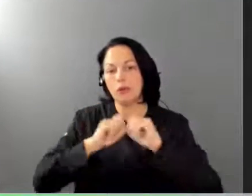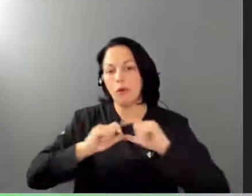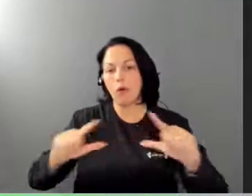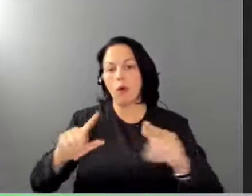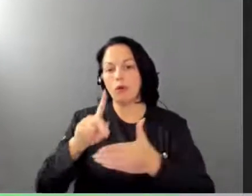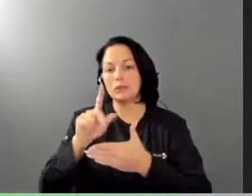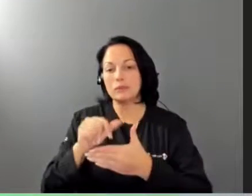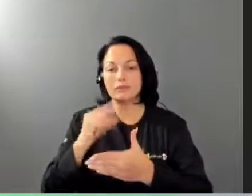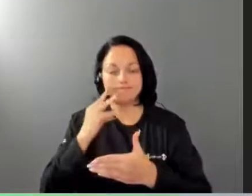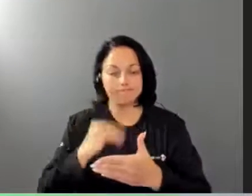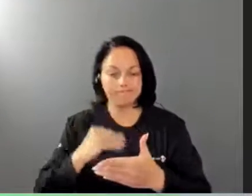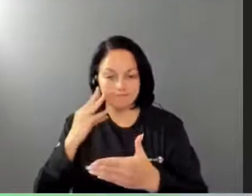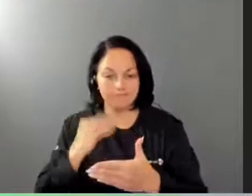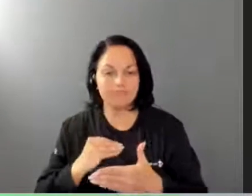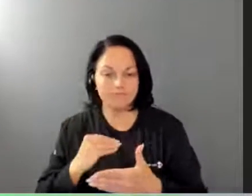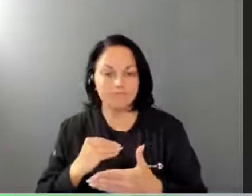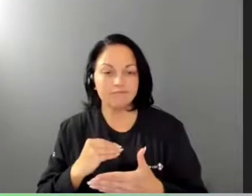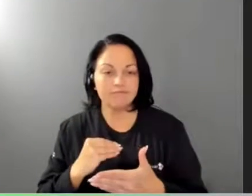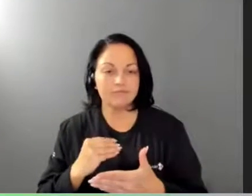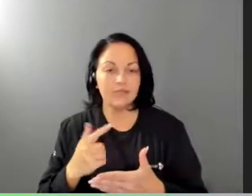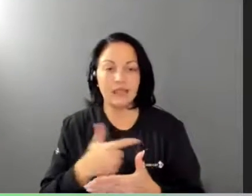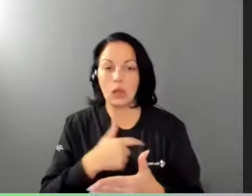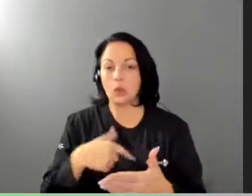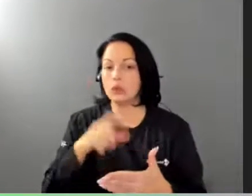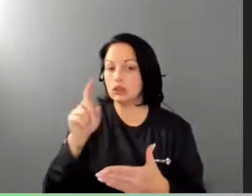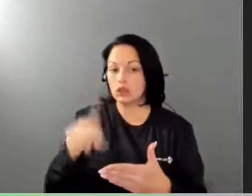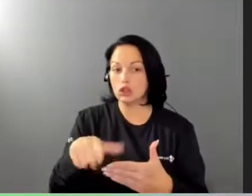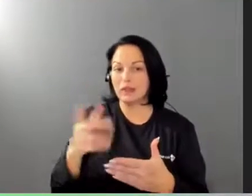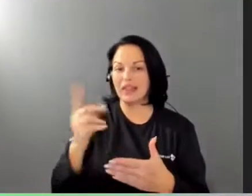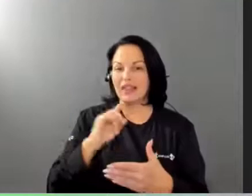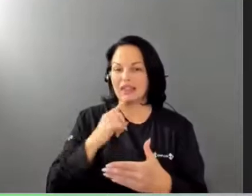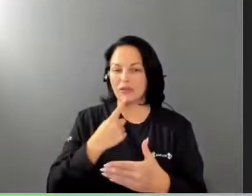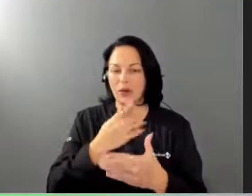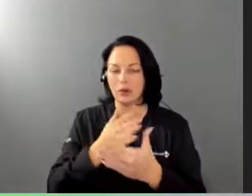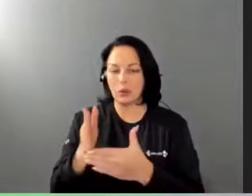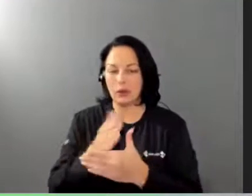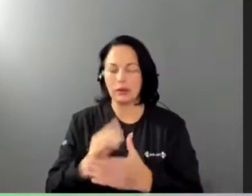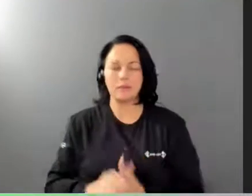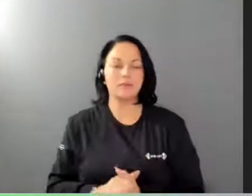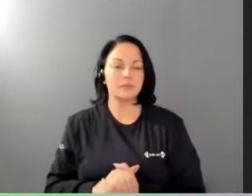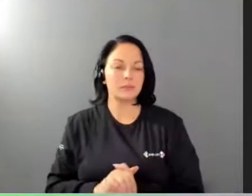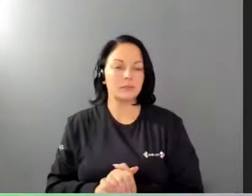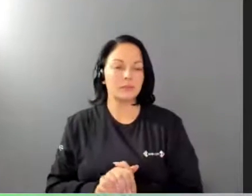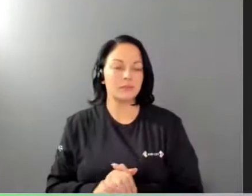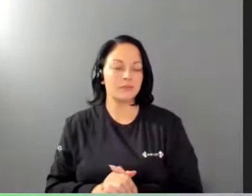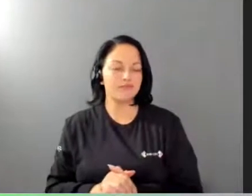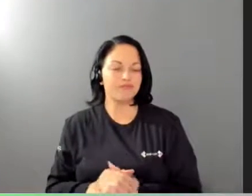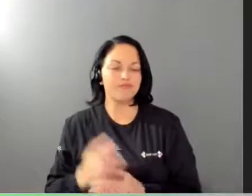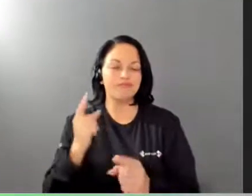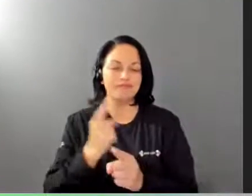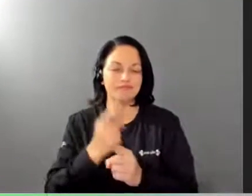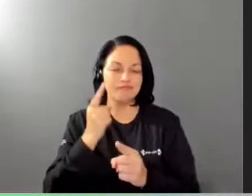answer to it is it doesn't. [Katie McCormick] It doesn't in general, we're considering